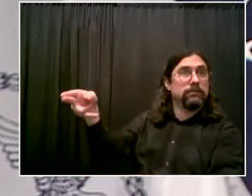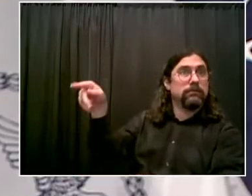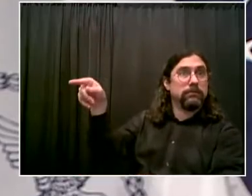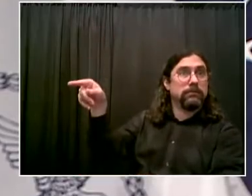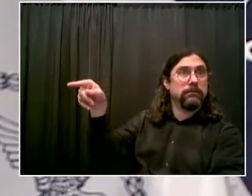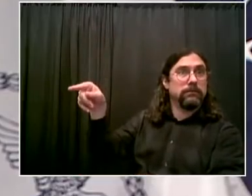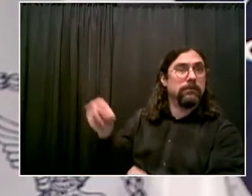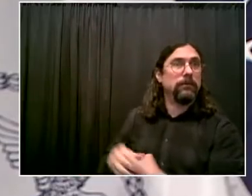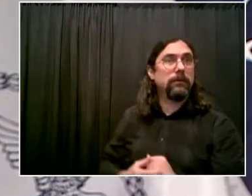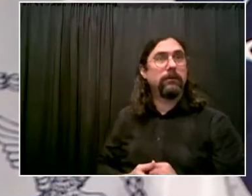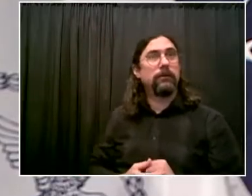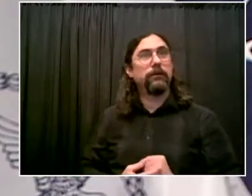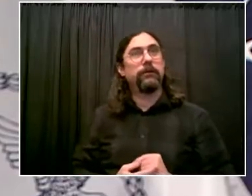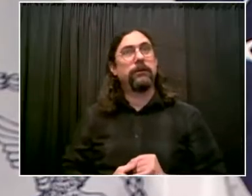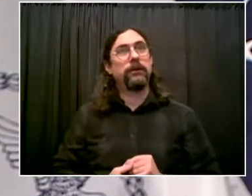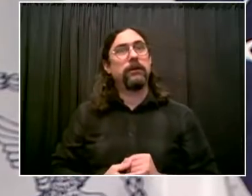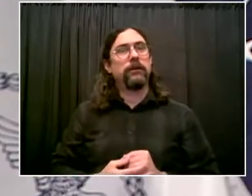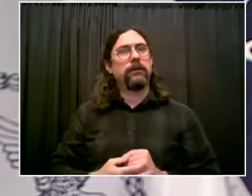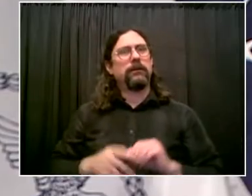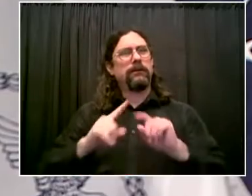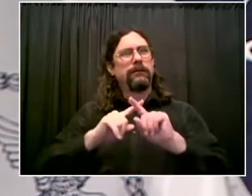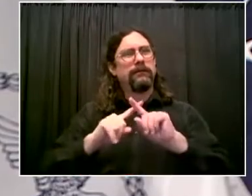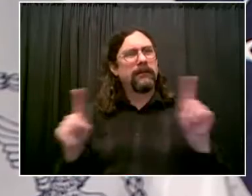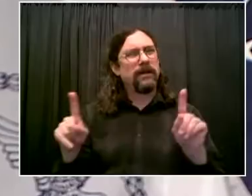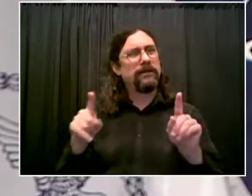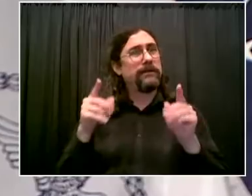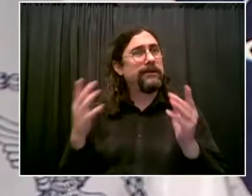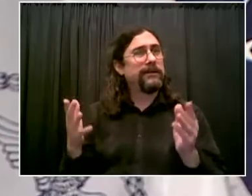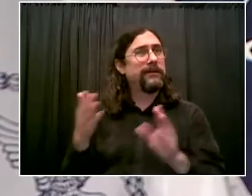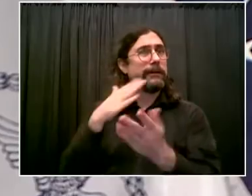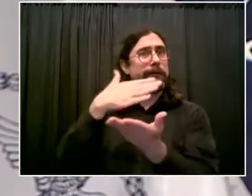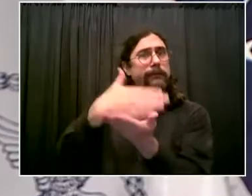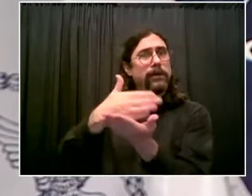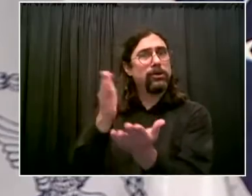RESTORED TO WHERE IT WAS, THERE A LOT OF PEOPLE SAYING